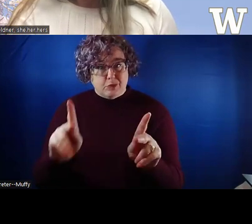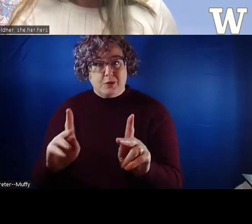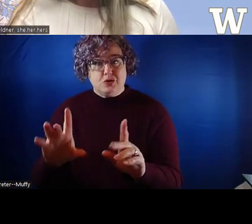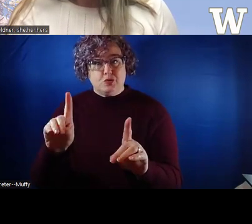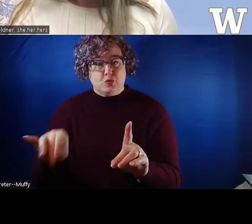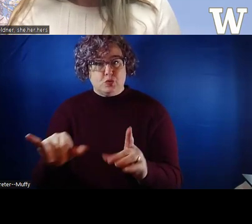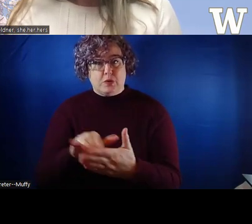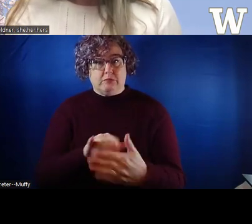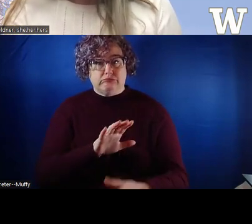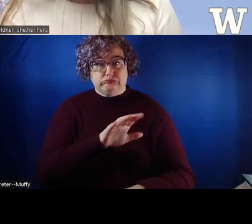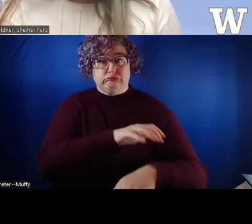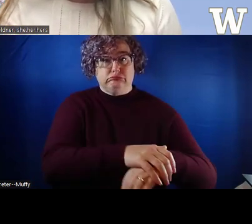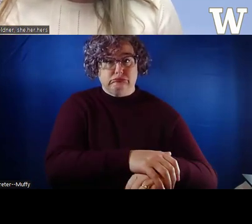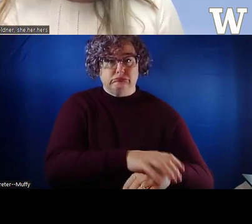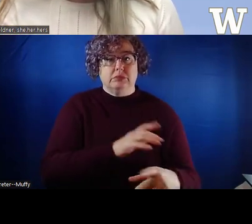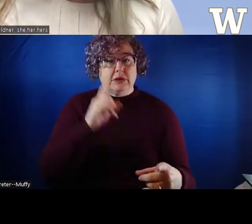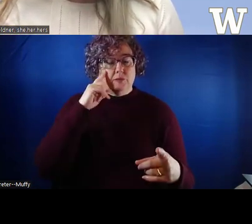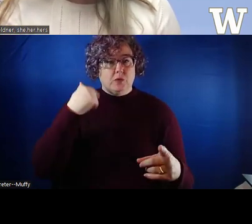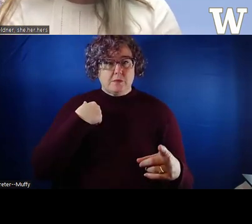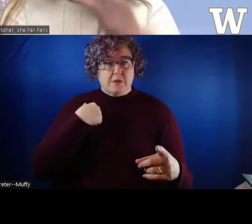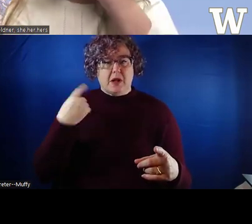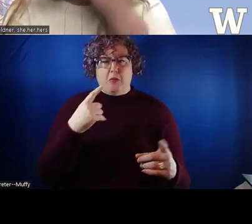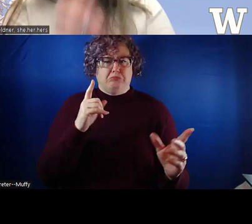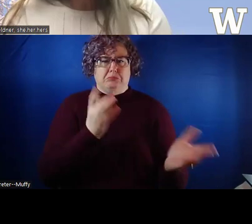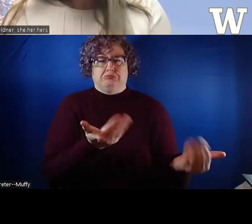And for me, I would always grant them that permission.